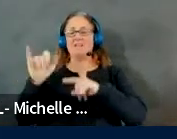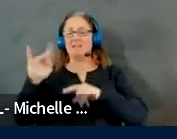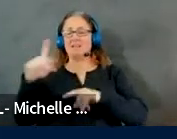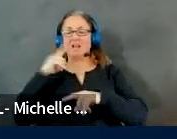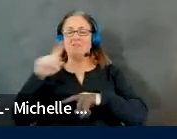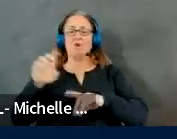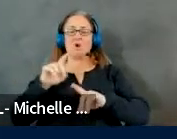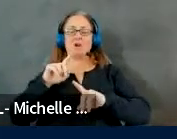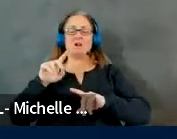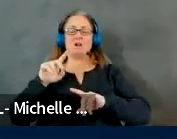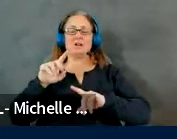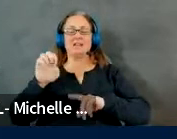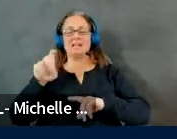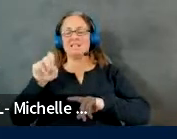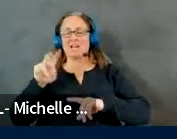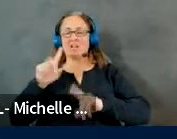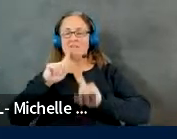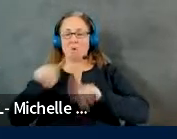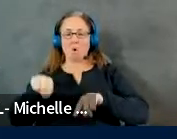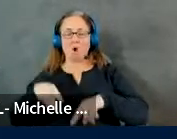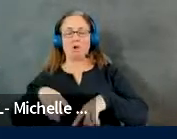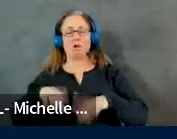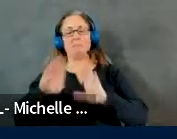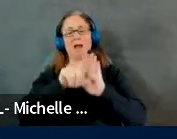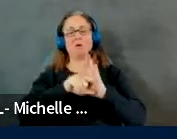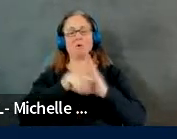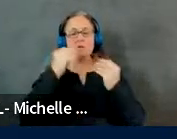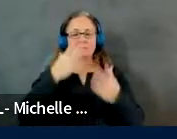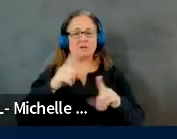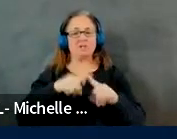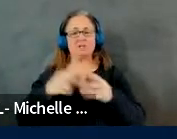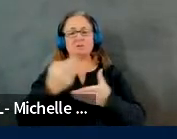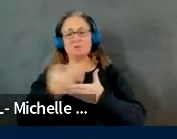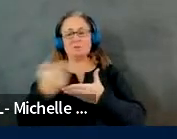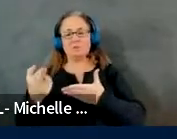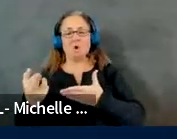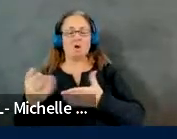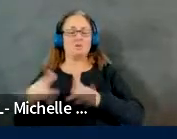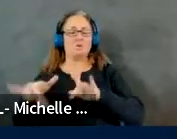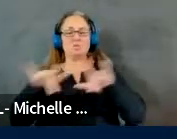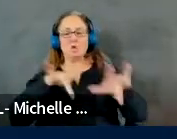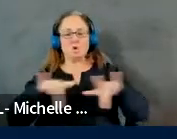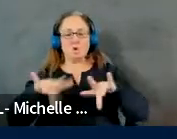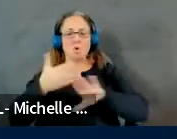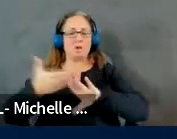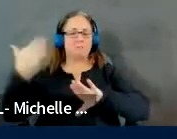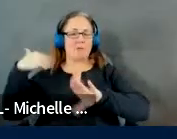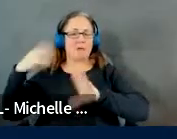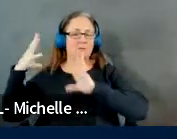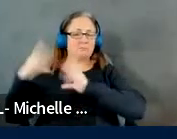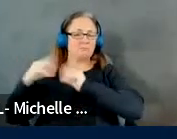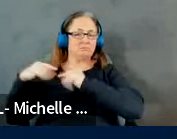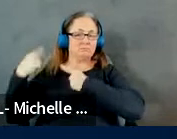background information, resources, recordings from all of our past engagement. After today's session,